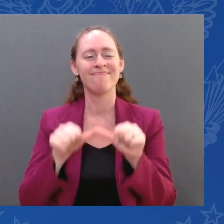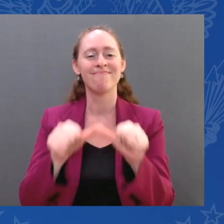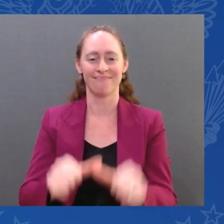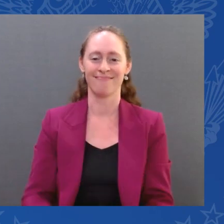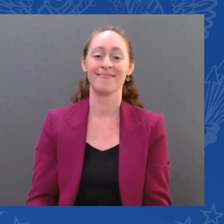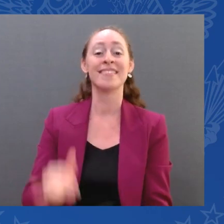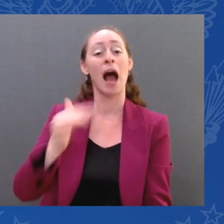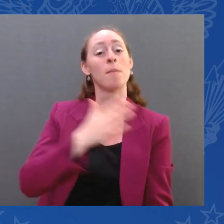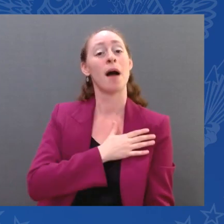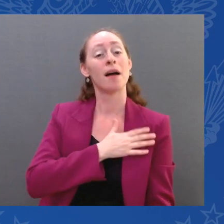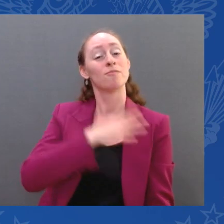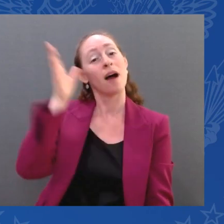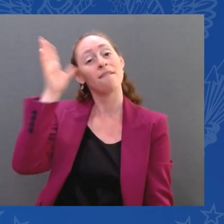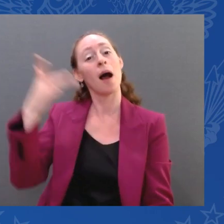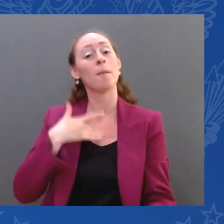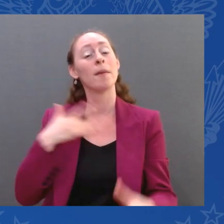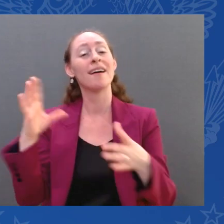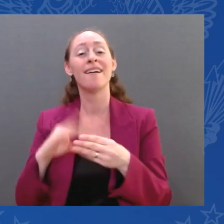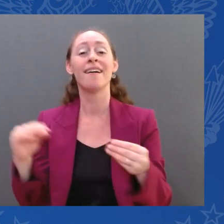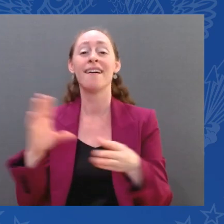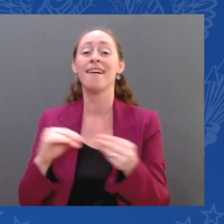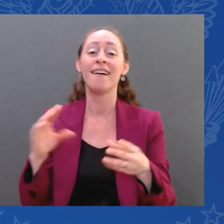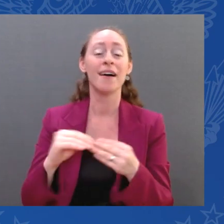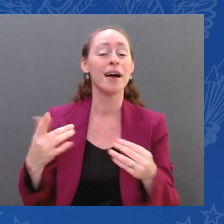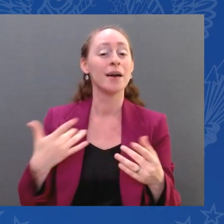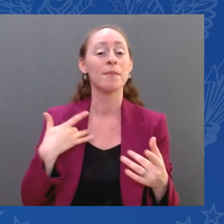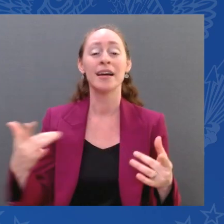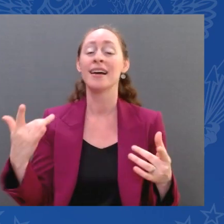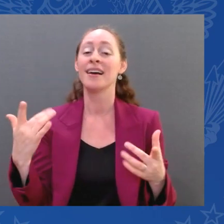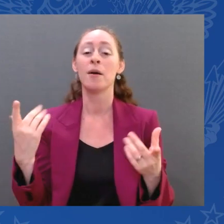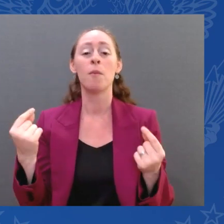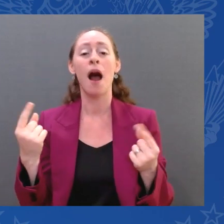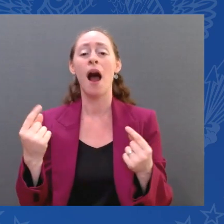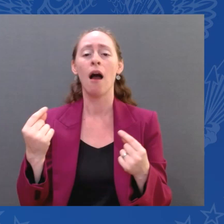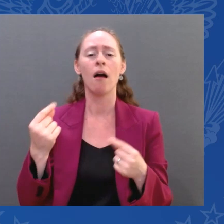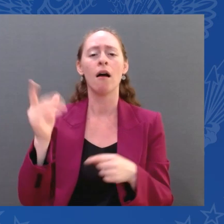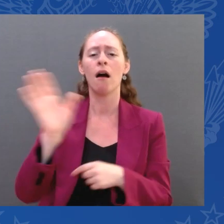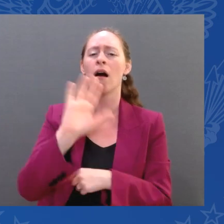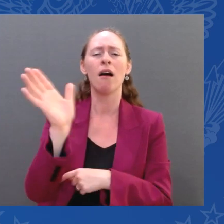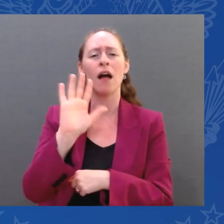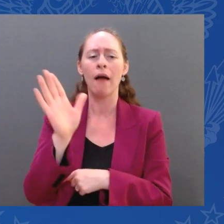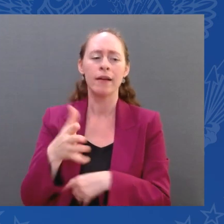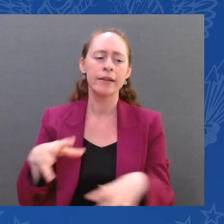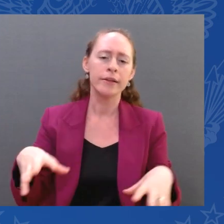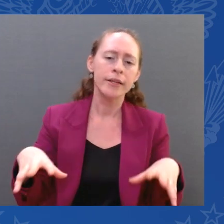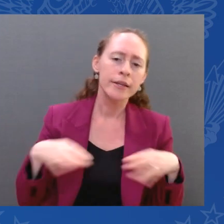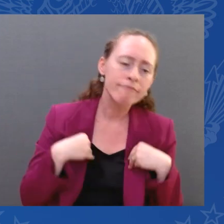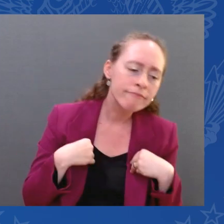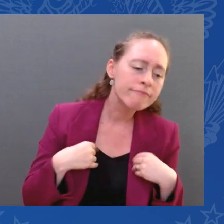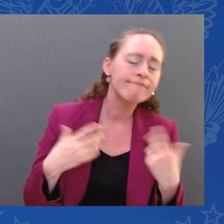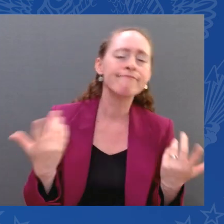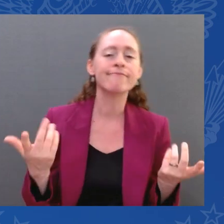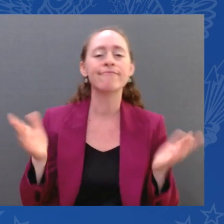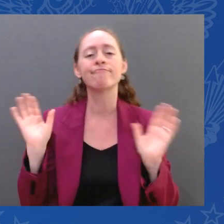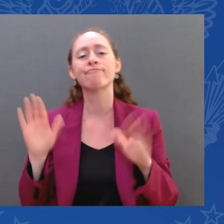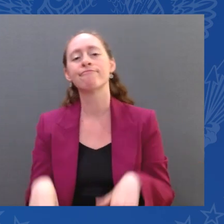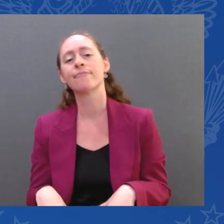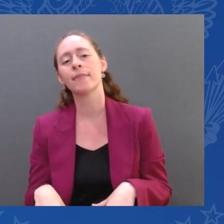Just get up, Joey. Just get up. Proof that will not grow numb to the epidemic of gun violence in this nation.